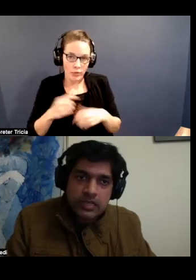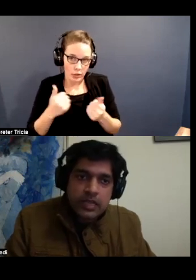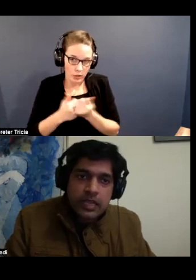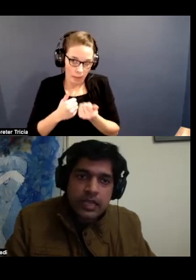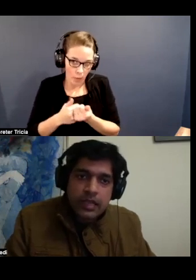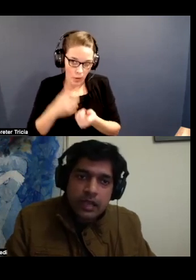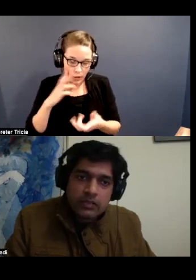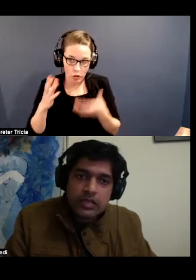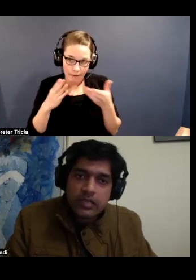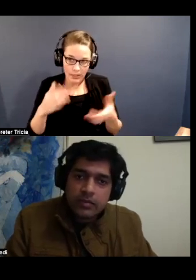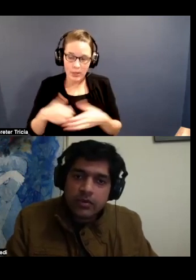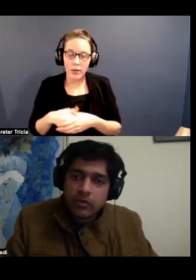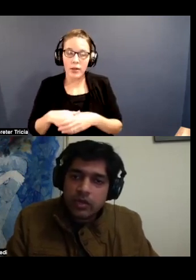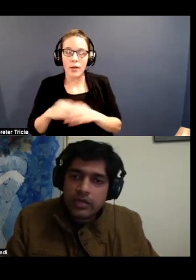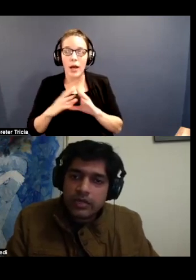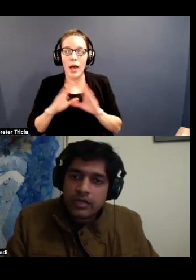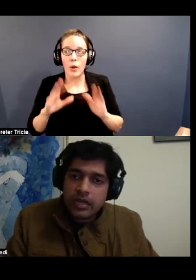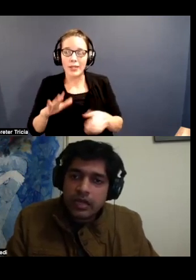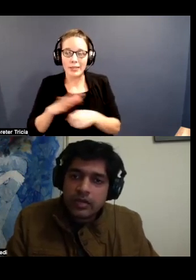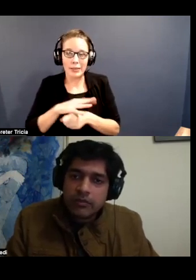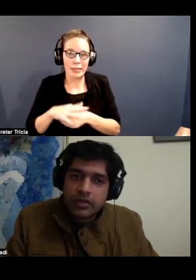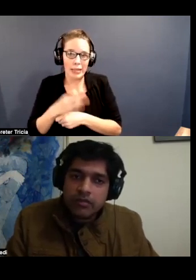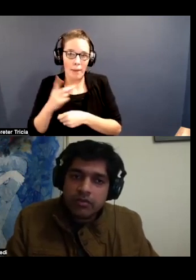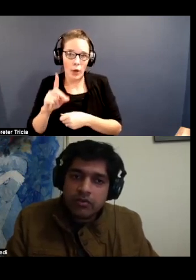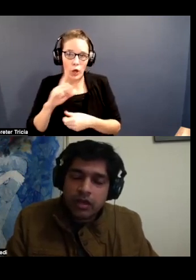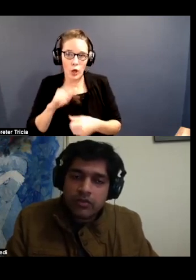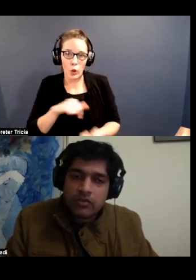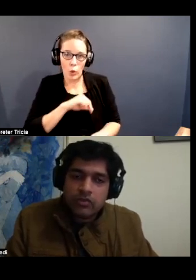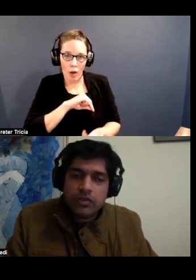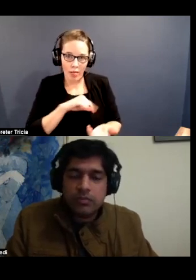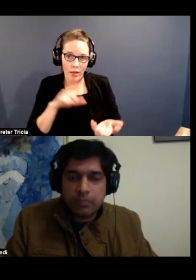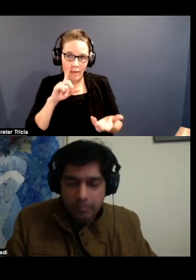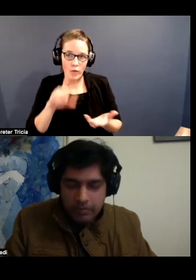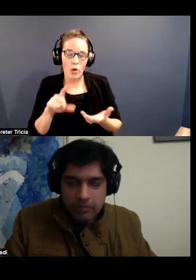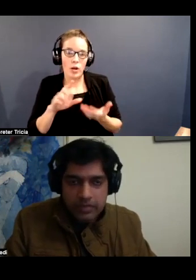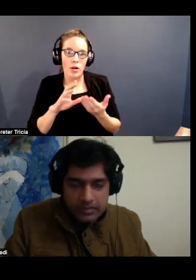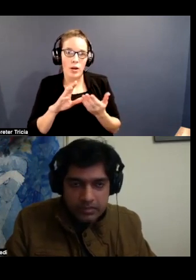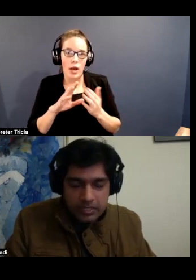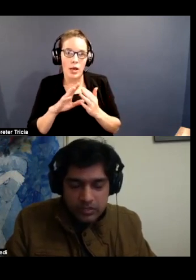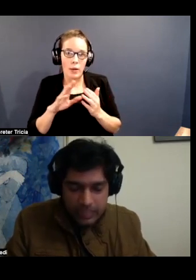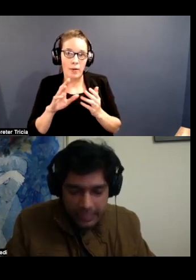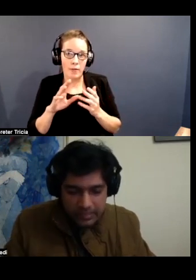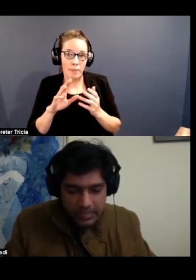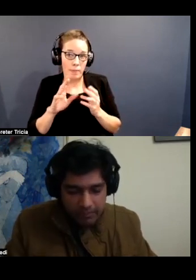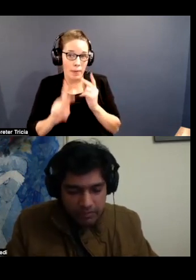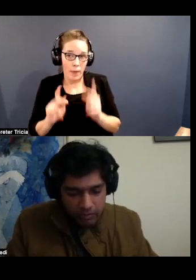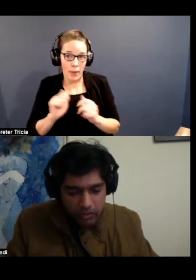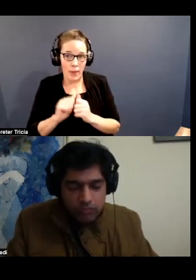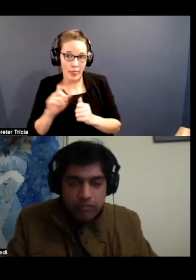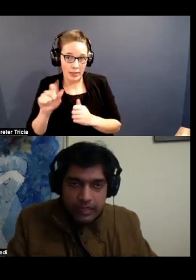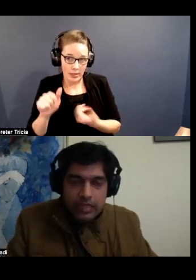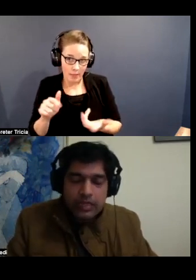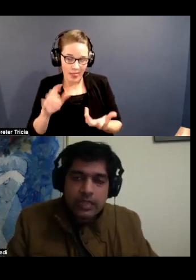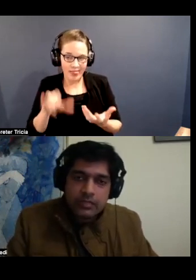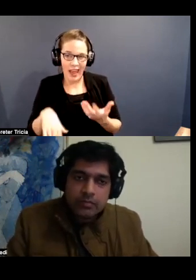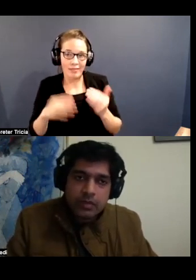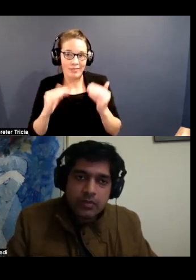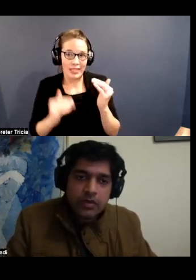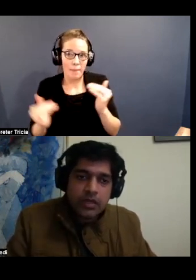And housing and neighborhood quality community living for households with people with disabilities. So that's the gap that we want to fill in this paper.